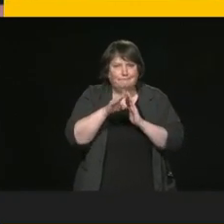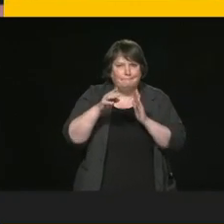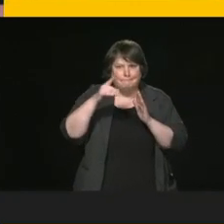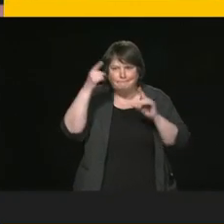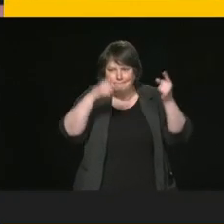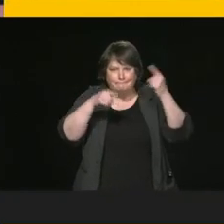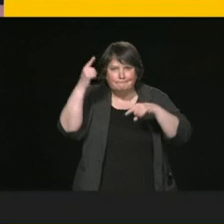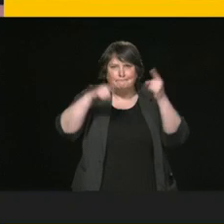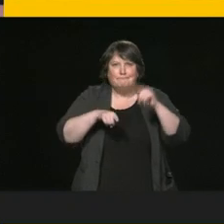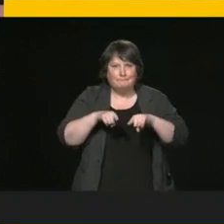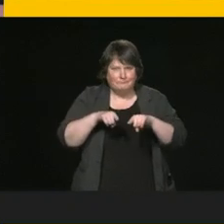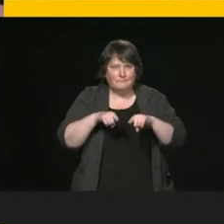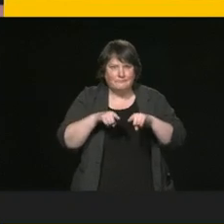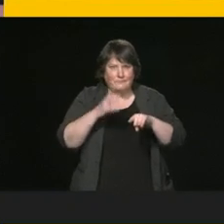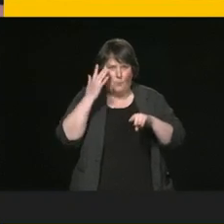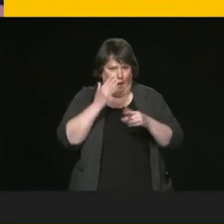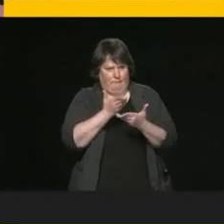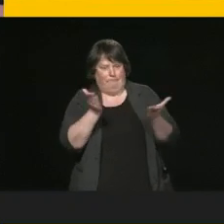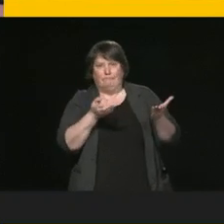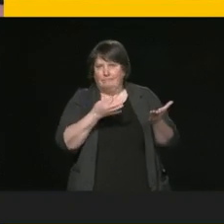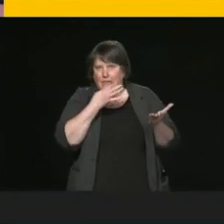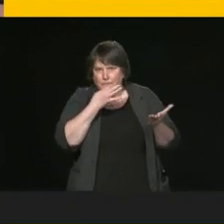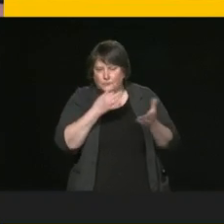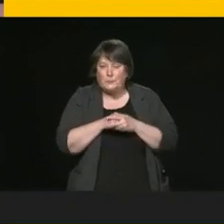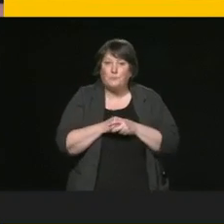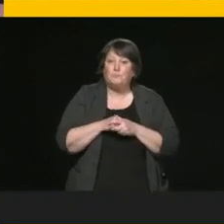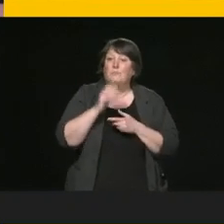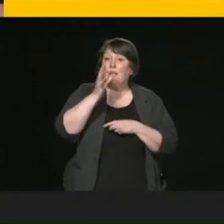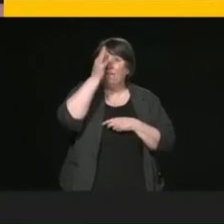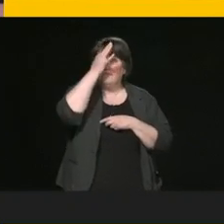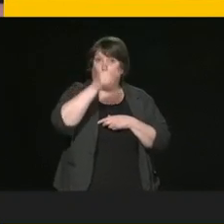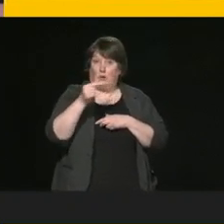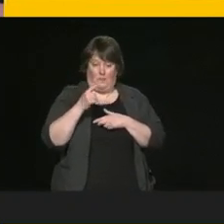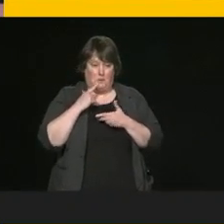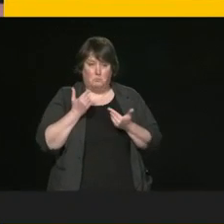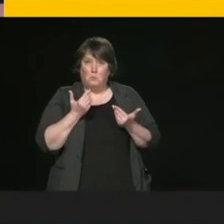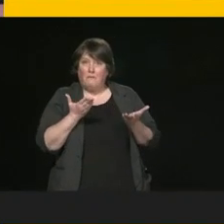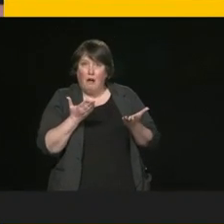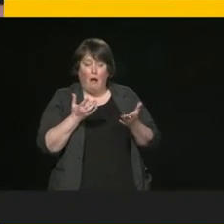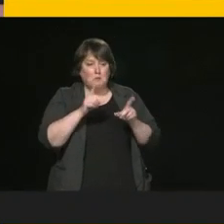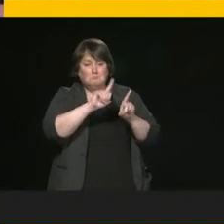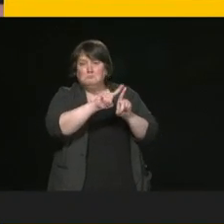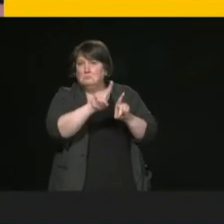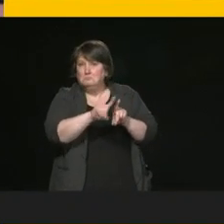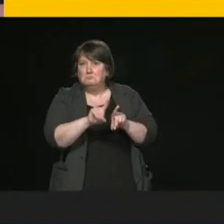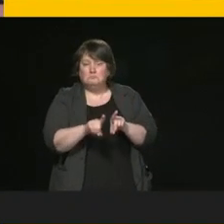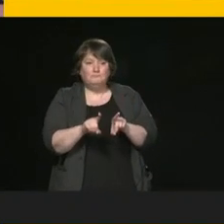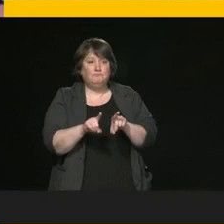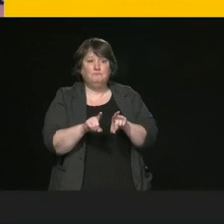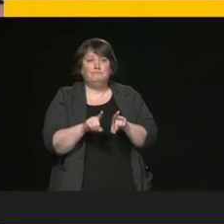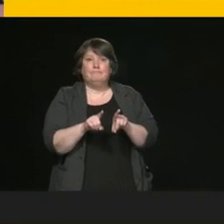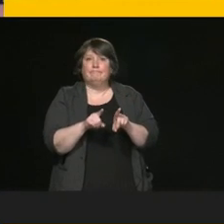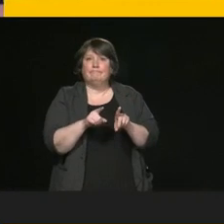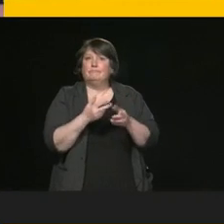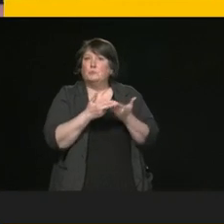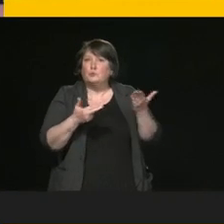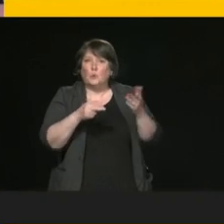THE PROVINCES AND TERRITORIES AND IT'S WHERE IT'S DEVELOPED ACROSS THE COUNTRY. THE FEDERAL GOVERNMENT HAS